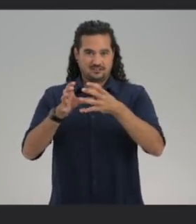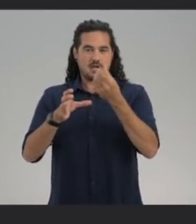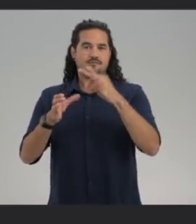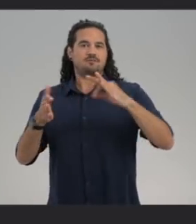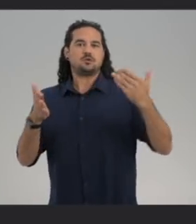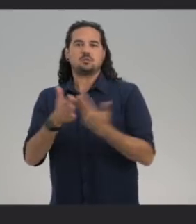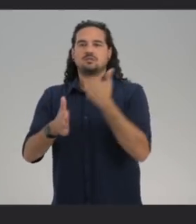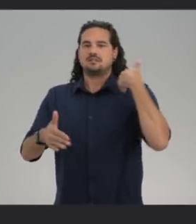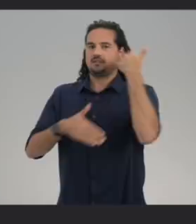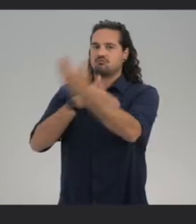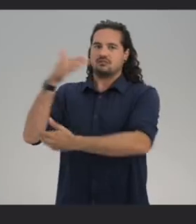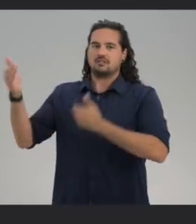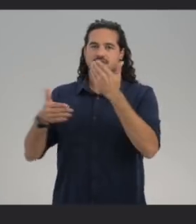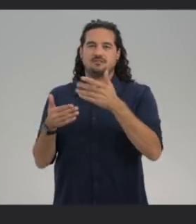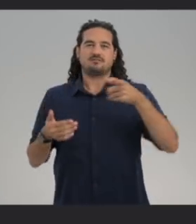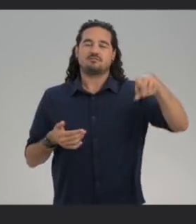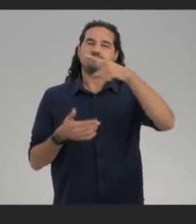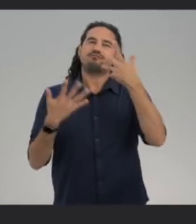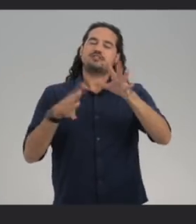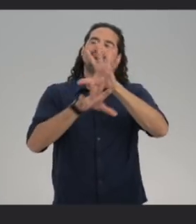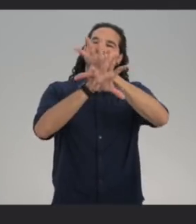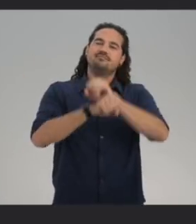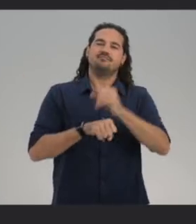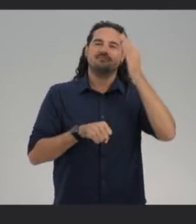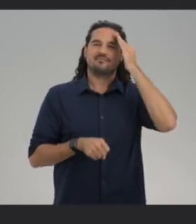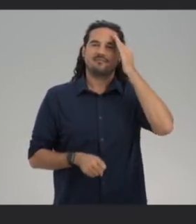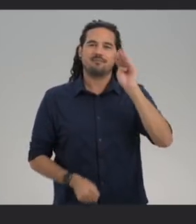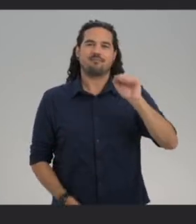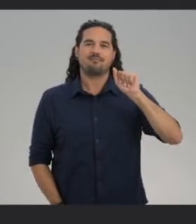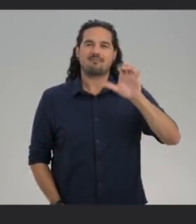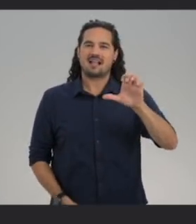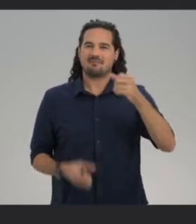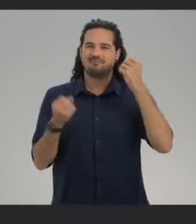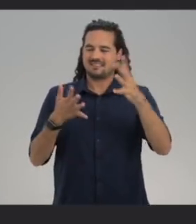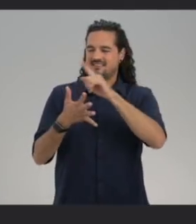It's the same Mac experience you know and love, yet faster and better in so many ways.